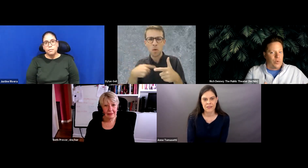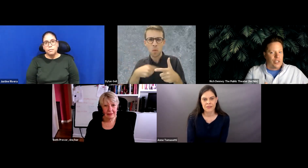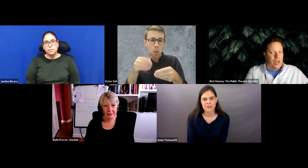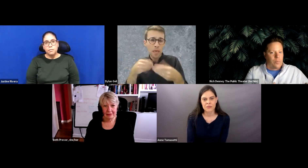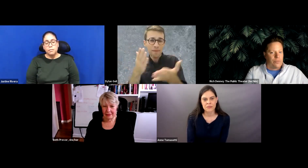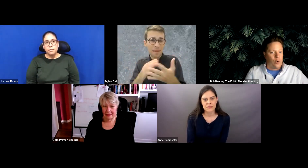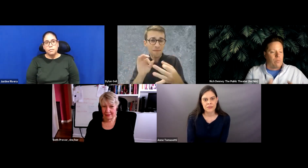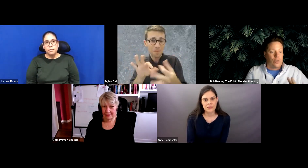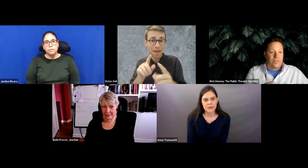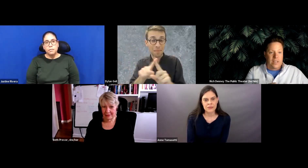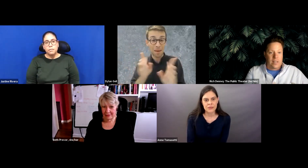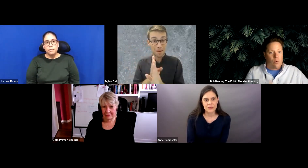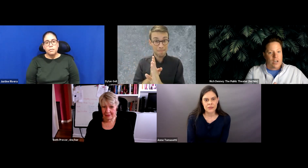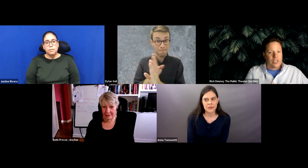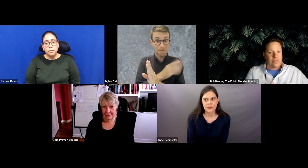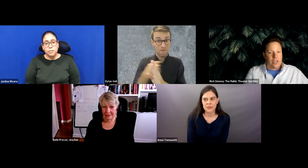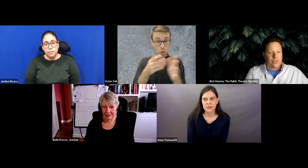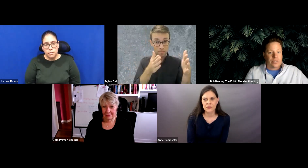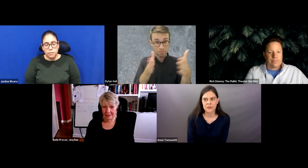you want to share before we move into like watching the videos?